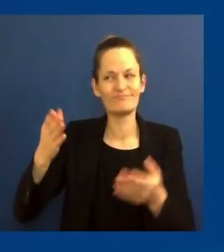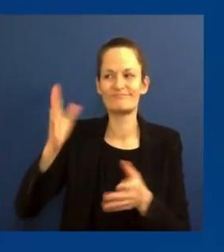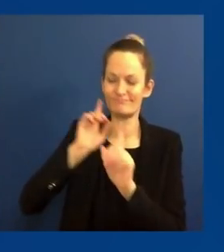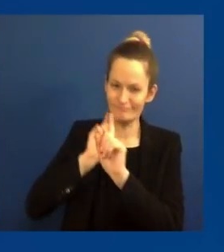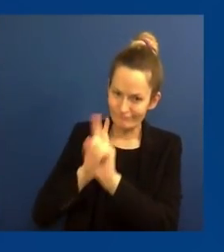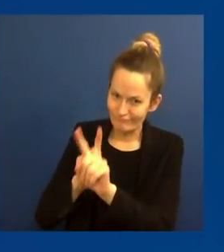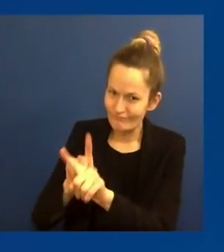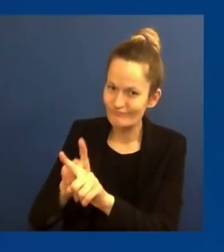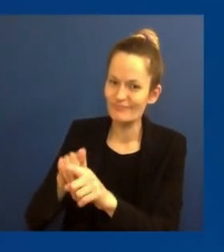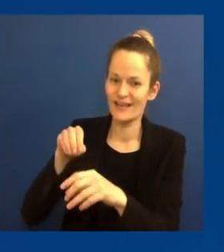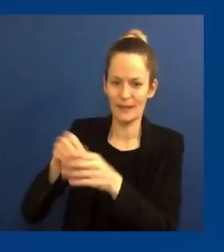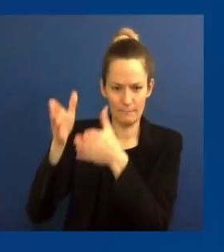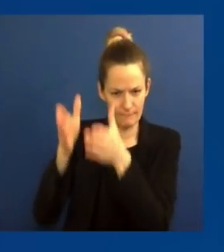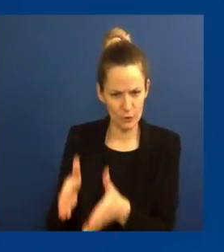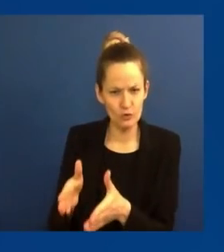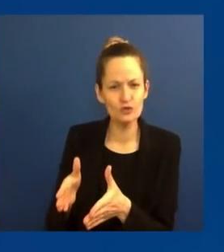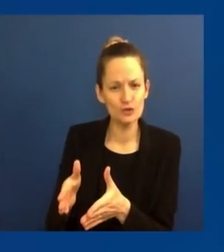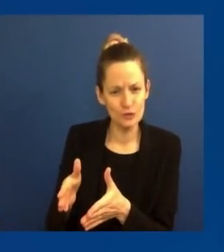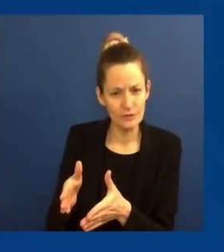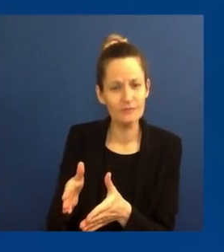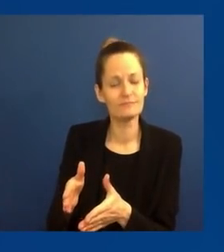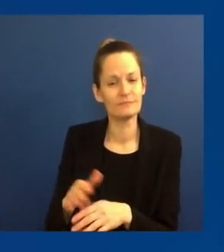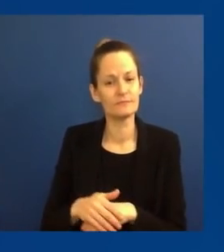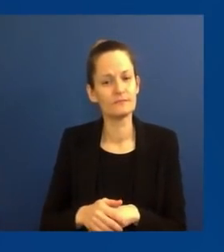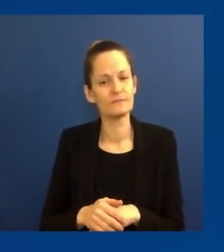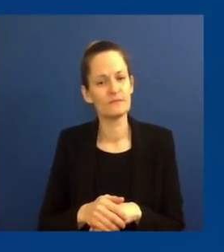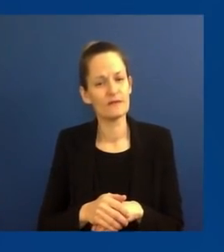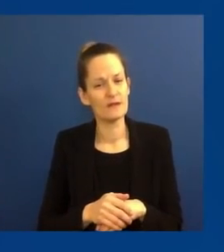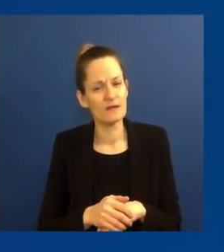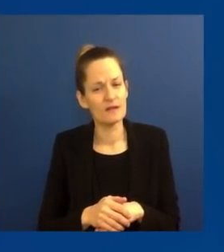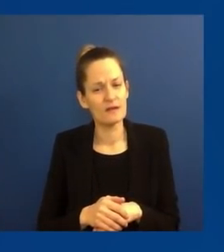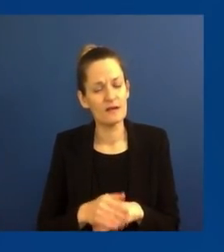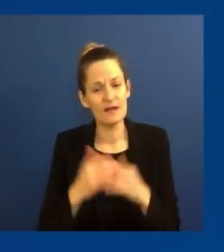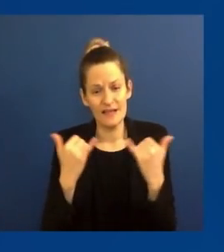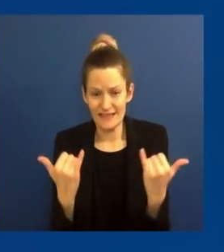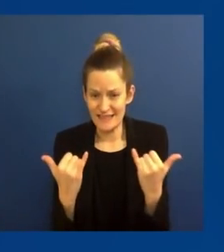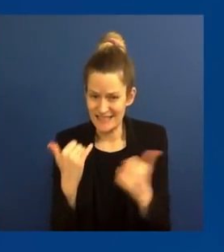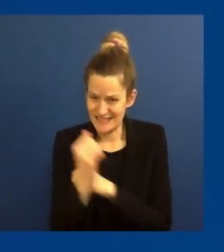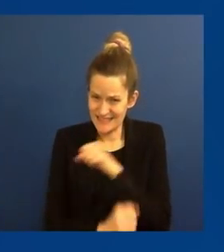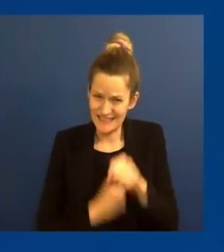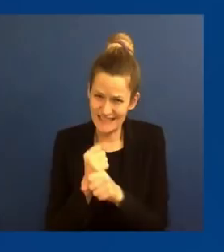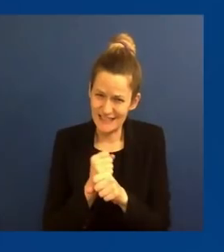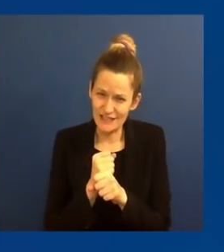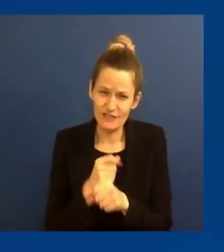And we're coming off the greatest year of job growth in American history -- an amazing economic turnaround.